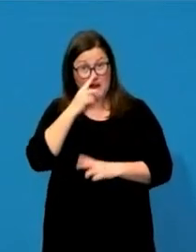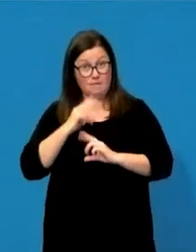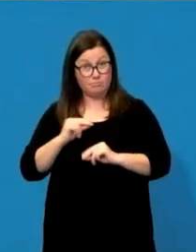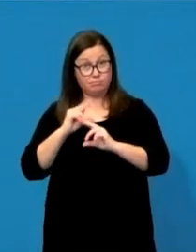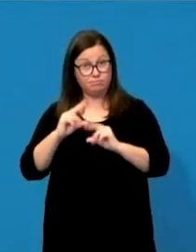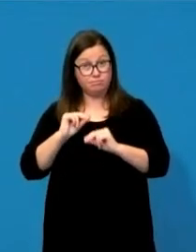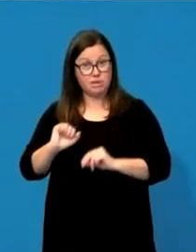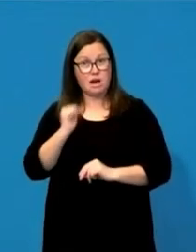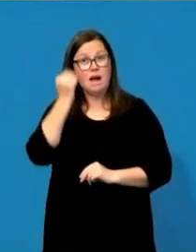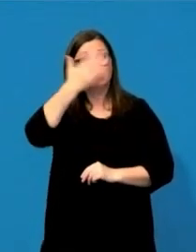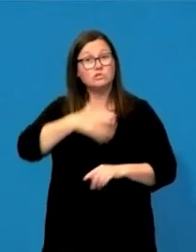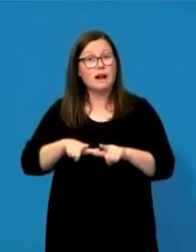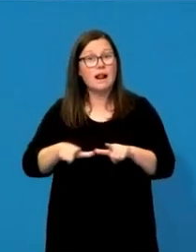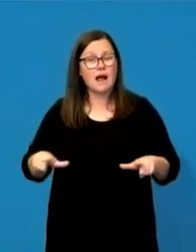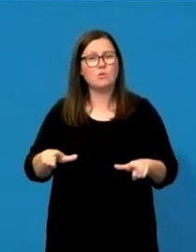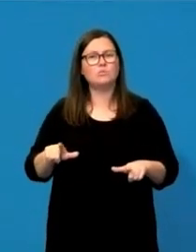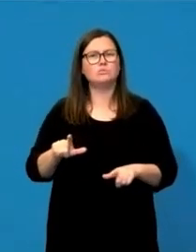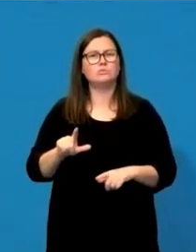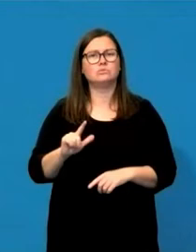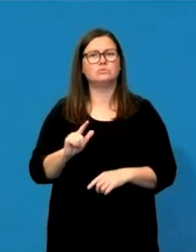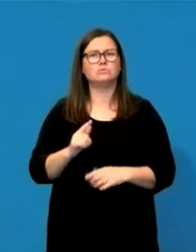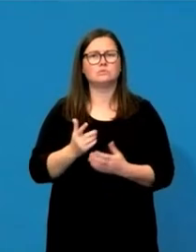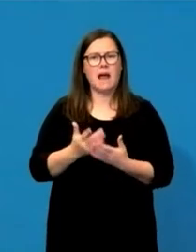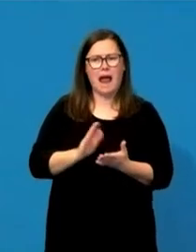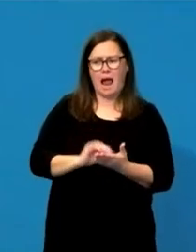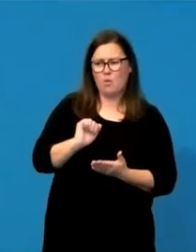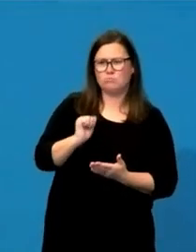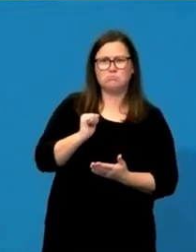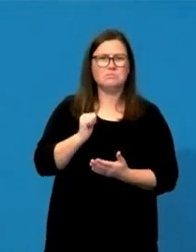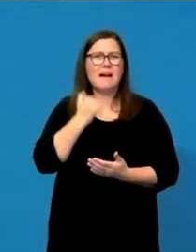How do they communicate ordinarily? Is it in language and a mix with other things?